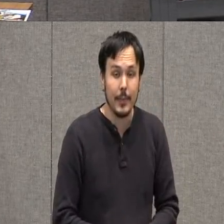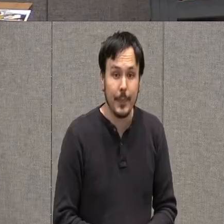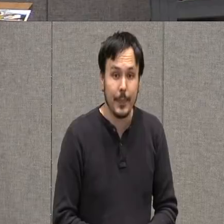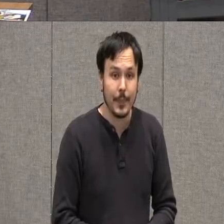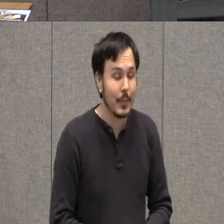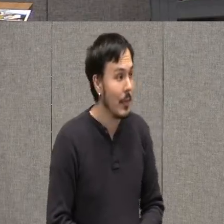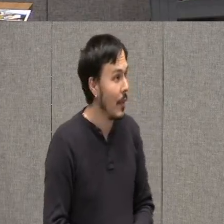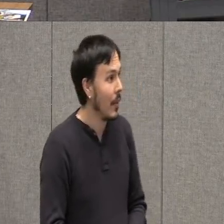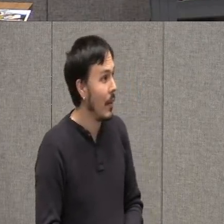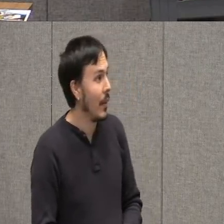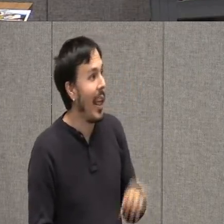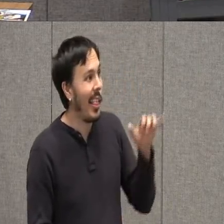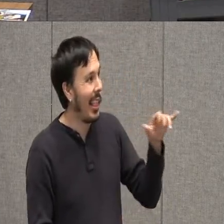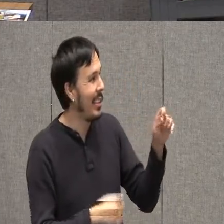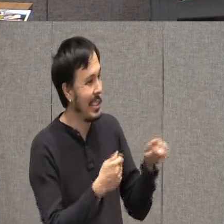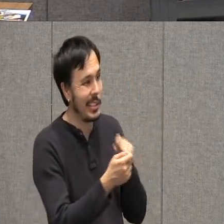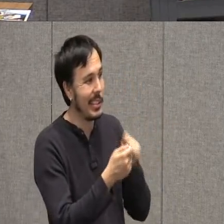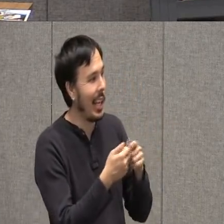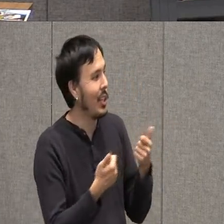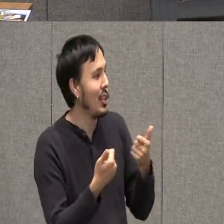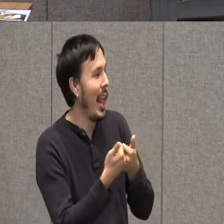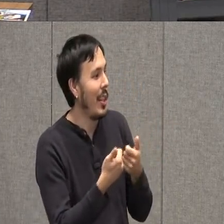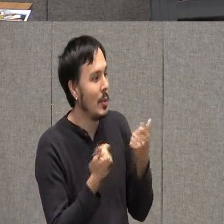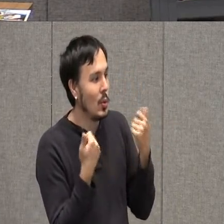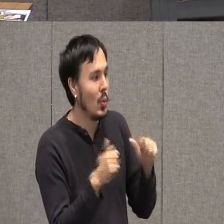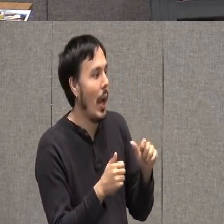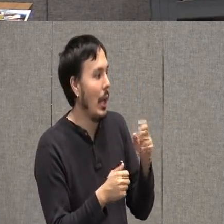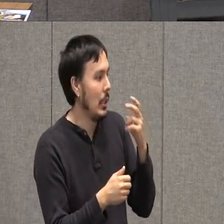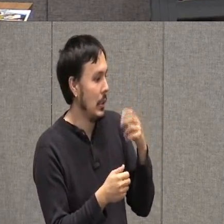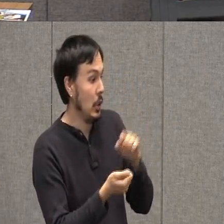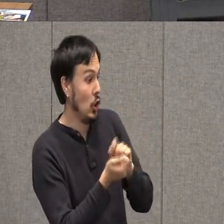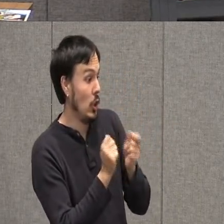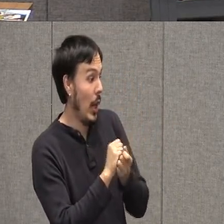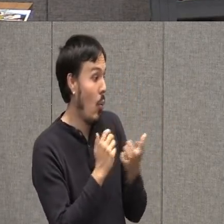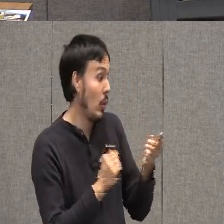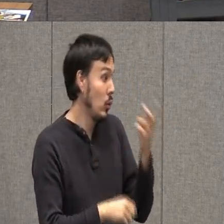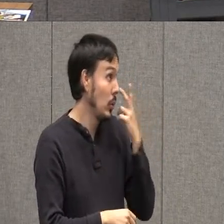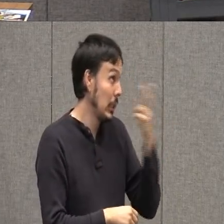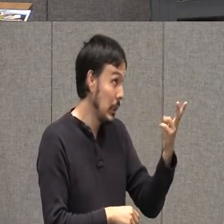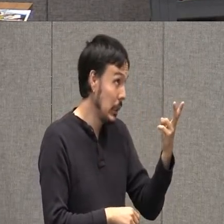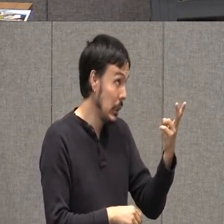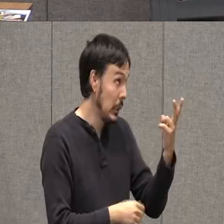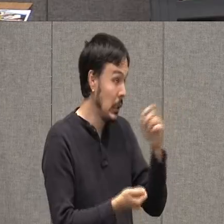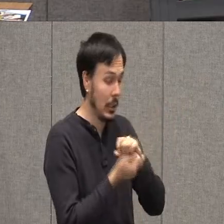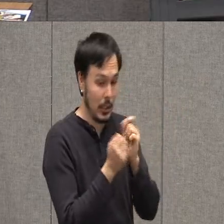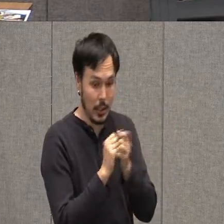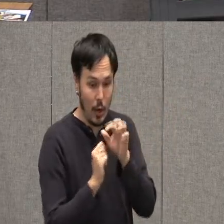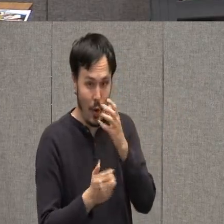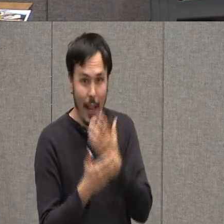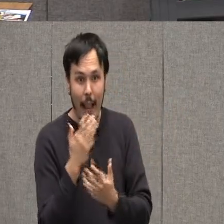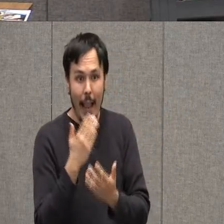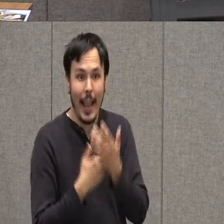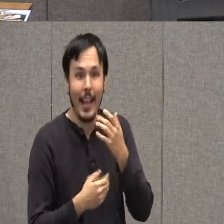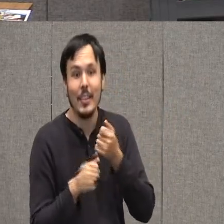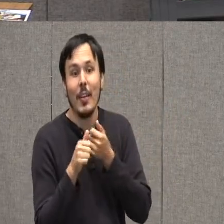That is the exact challenge in art is translating what you see in your head to making your hands do it on the paper.